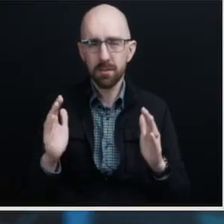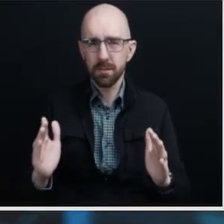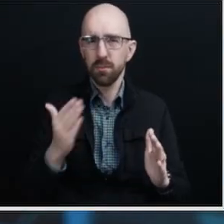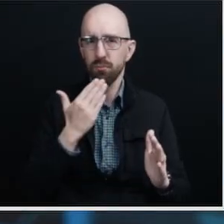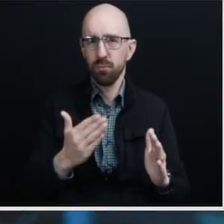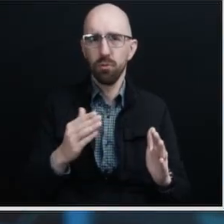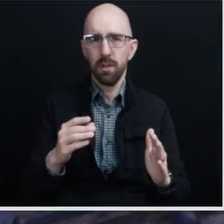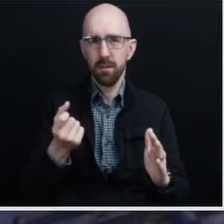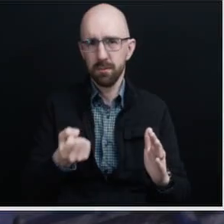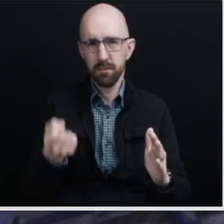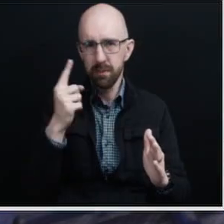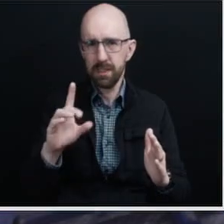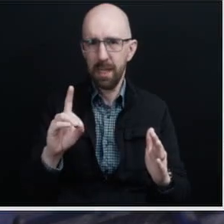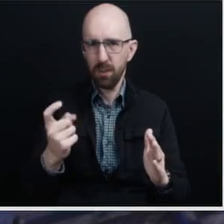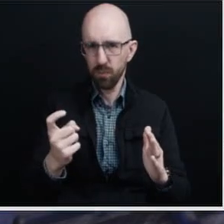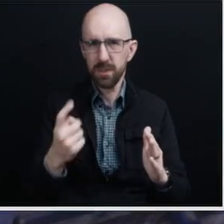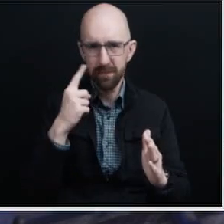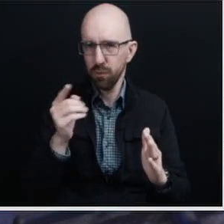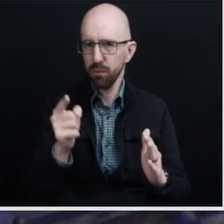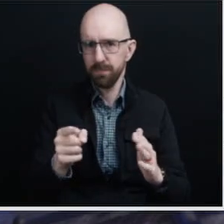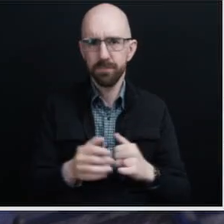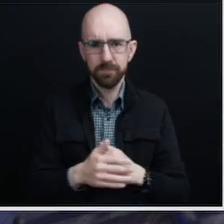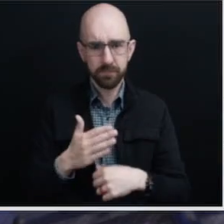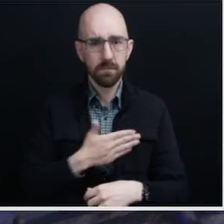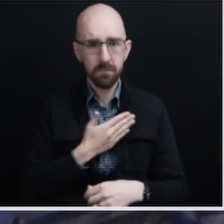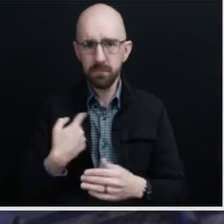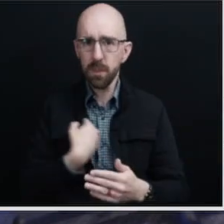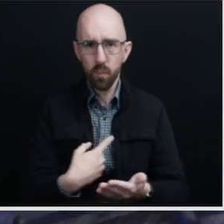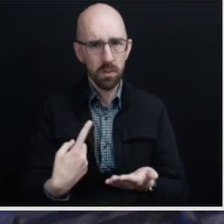I cannot tell you how happy I am we're talking about this this morning because we are so used